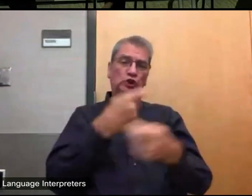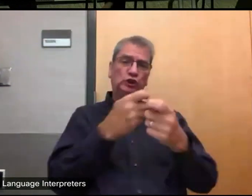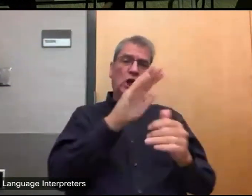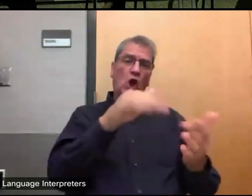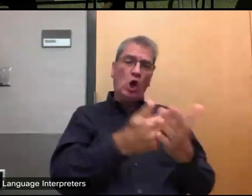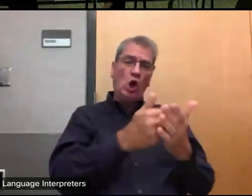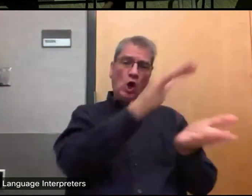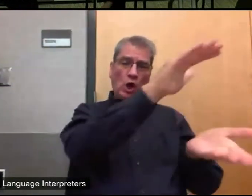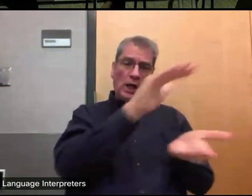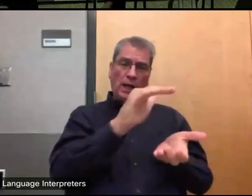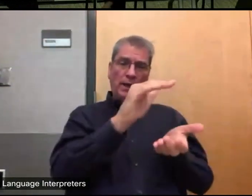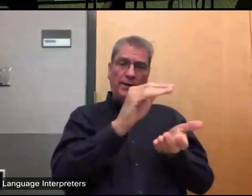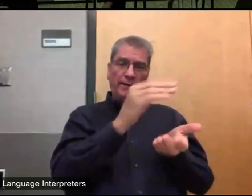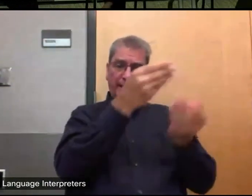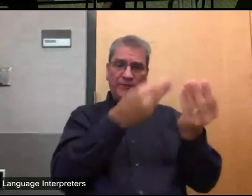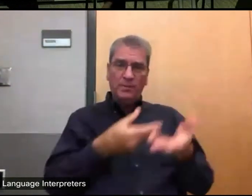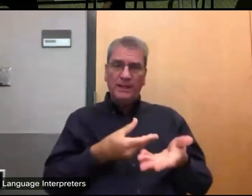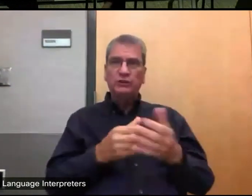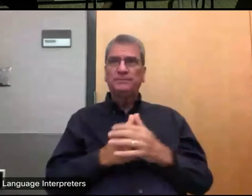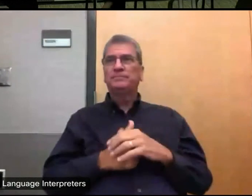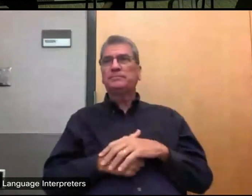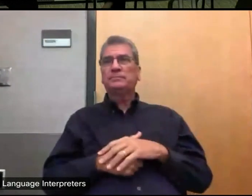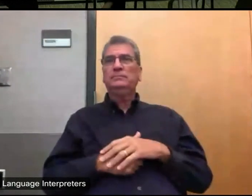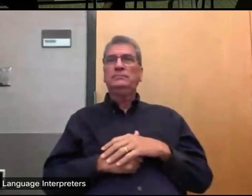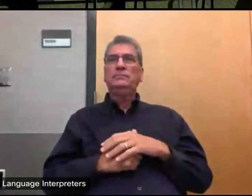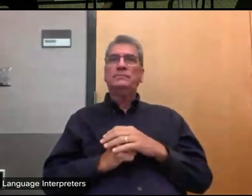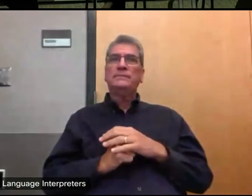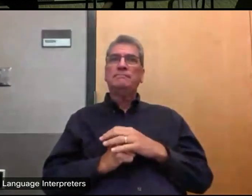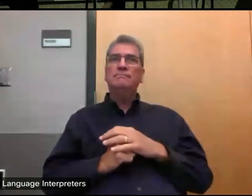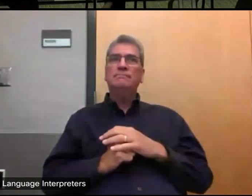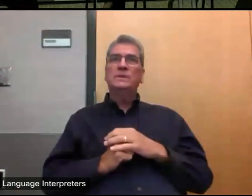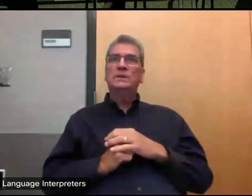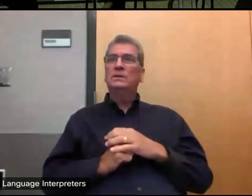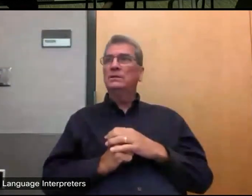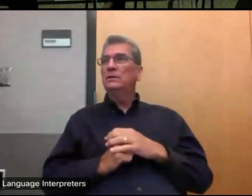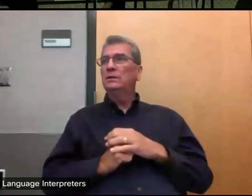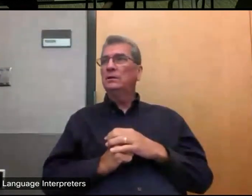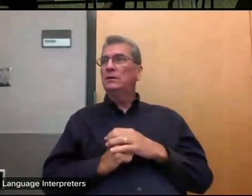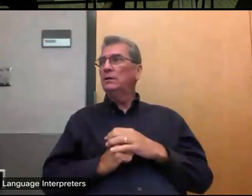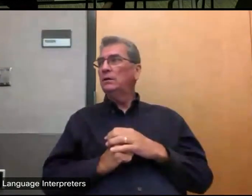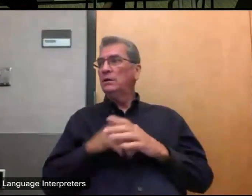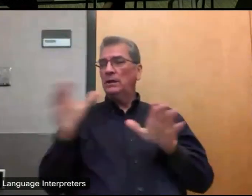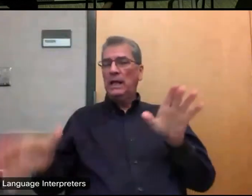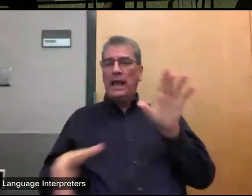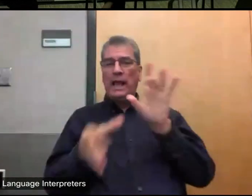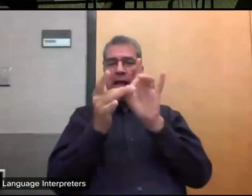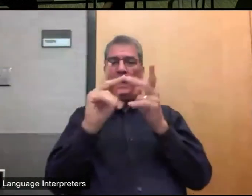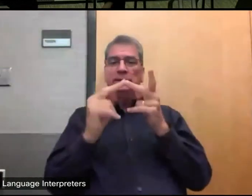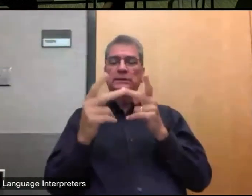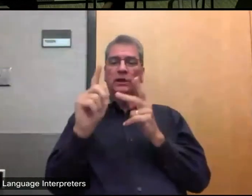struggled with that. That's an excellent point. I'm happy to add another question here. Um,